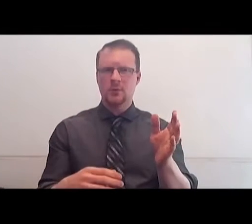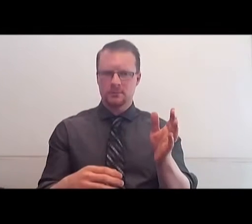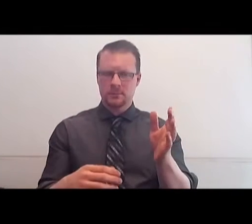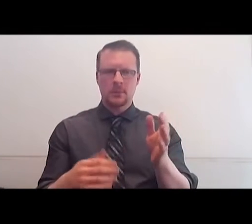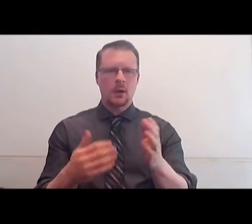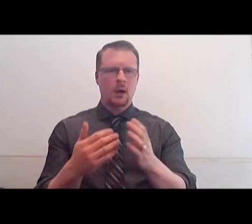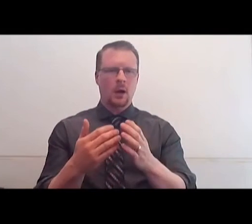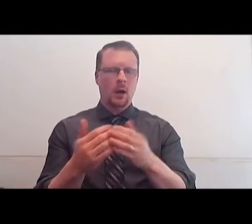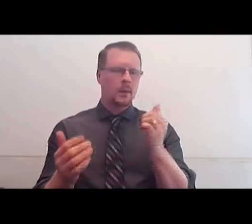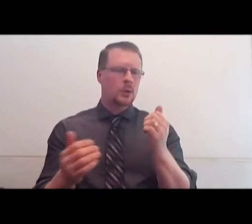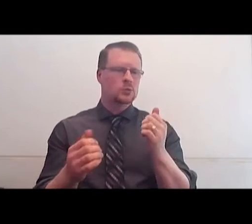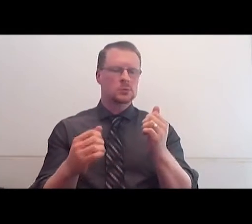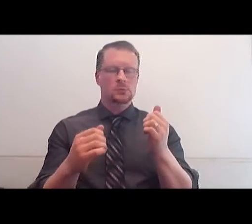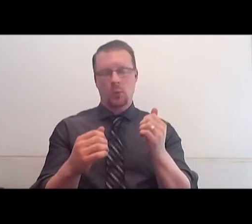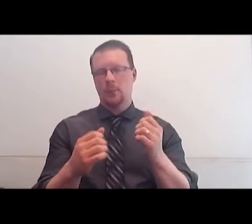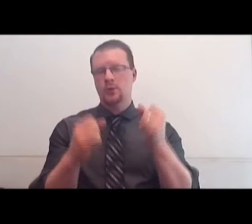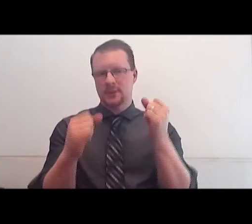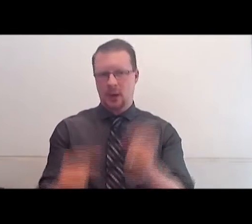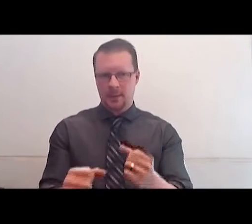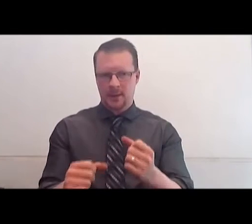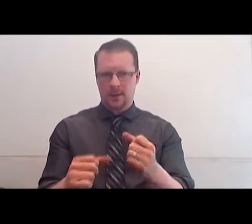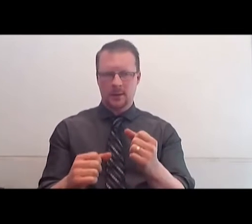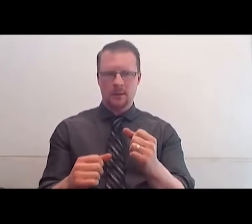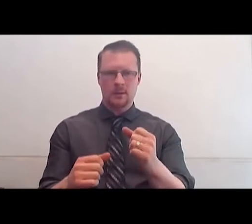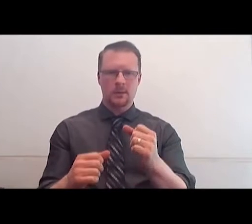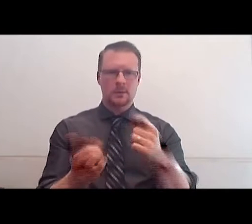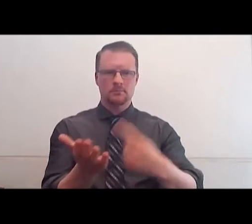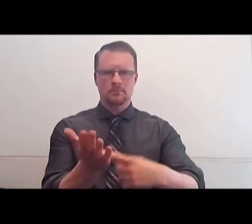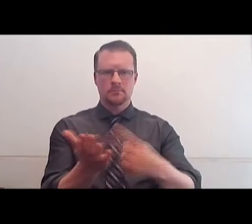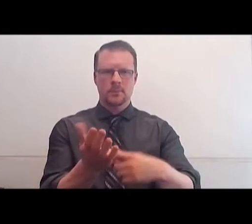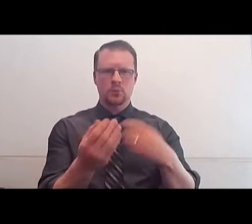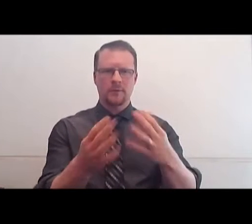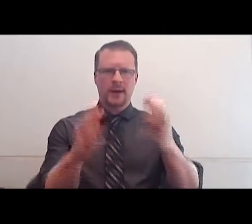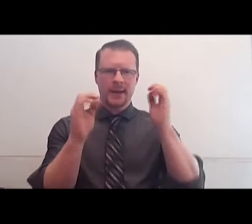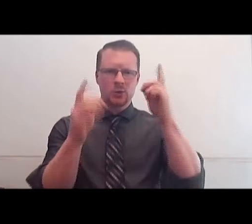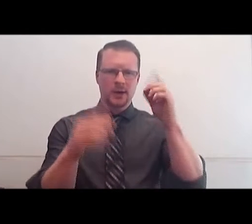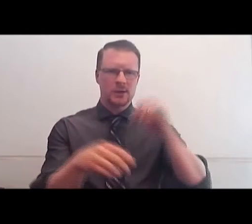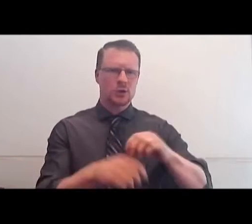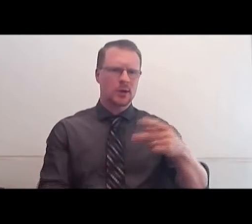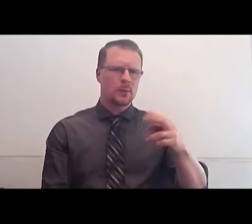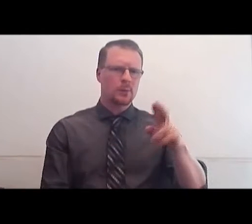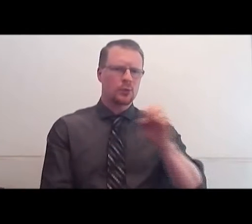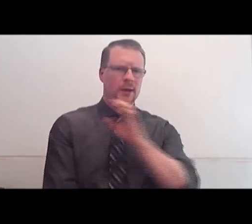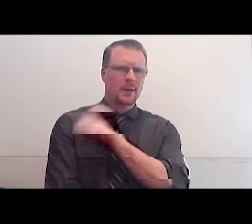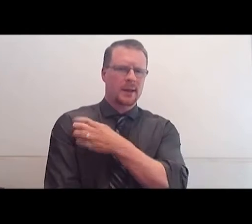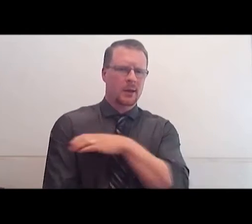The curricula that are present in the literature almost well predominantly talk about providing education